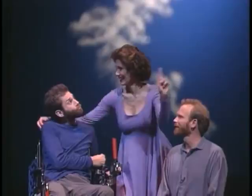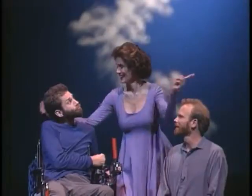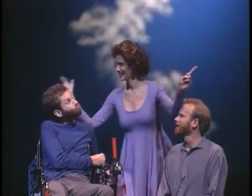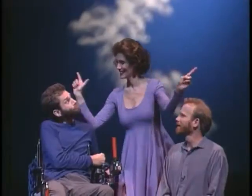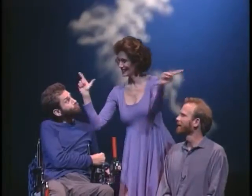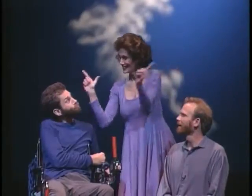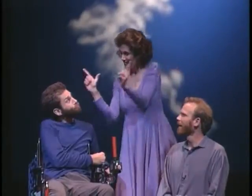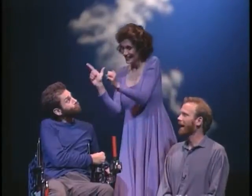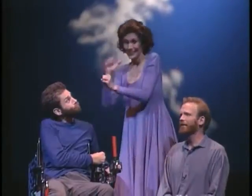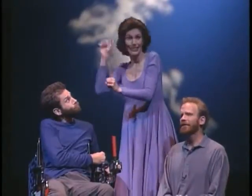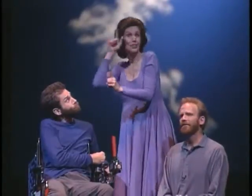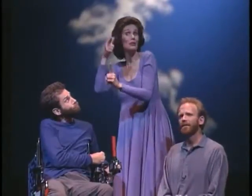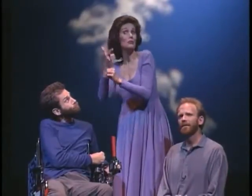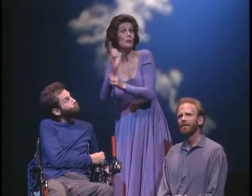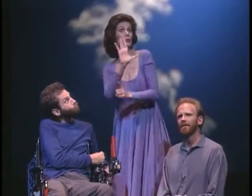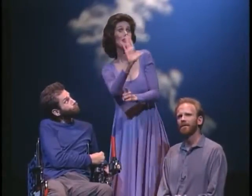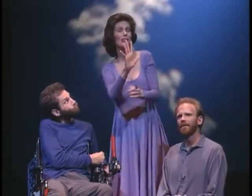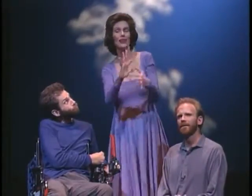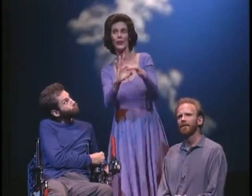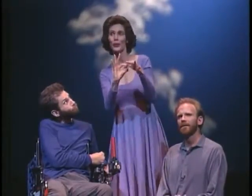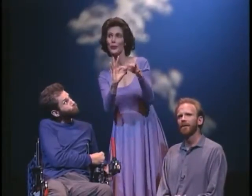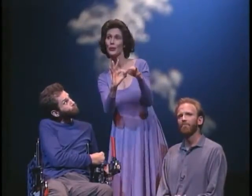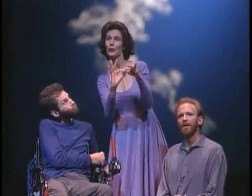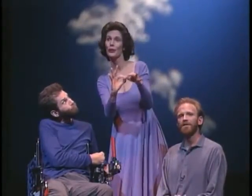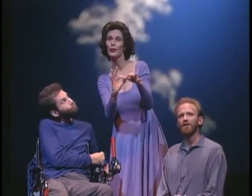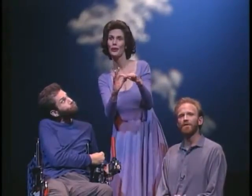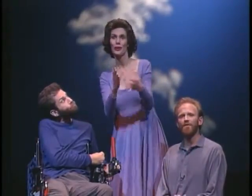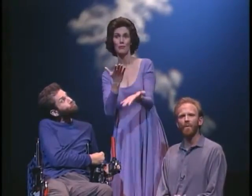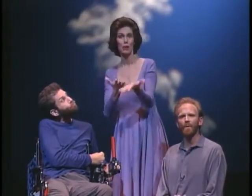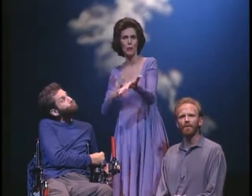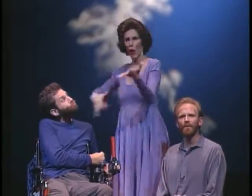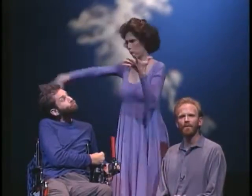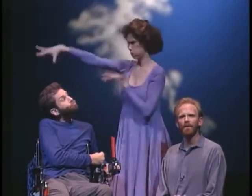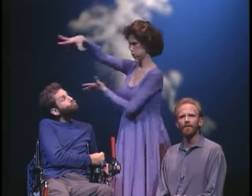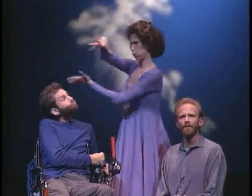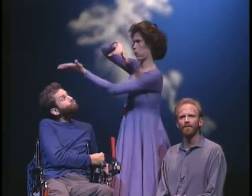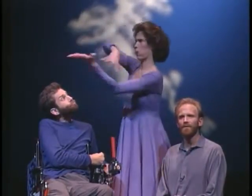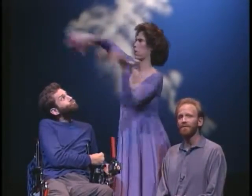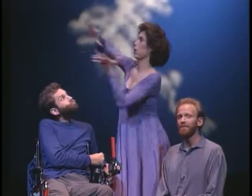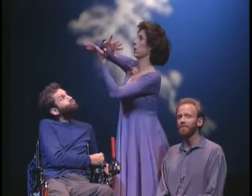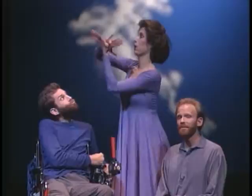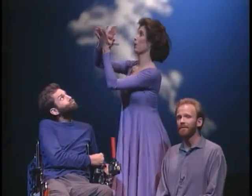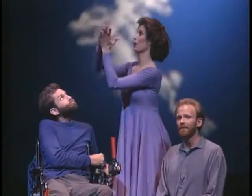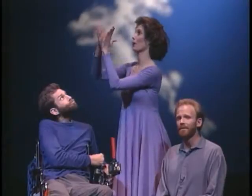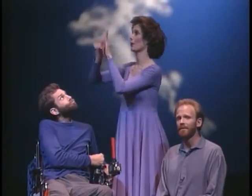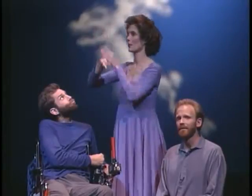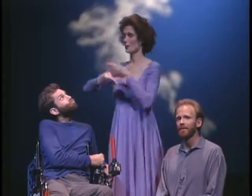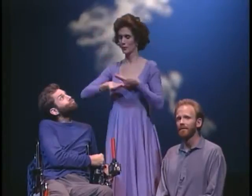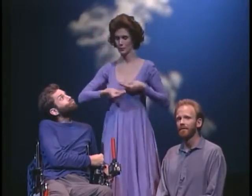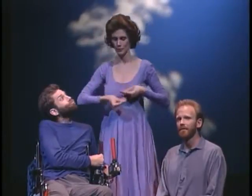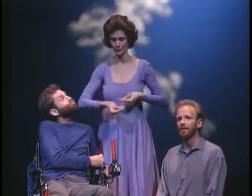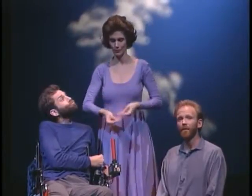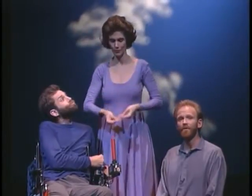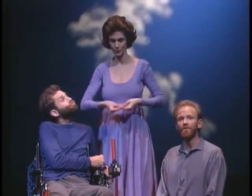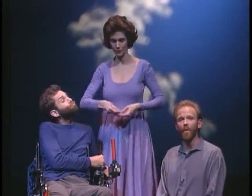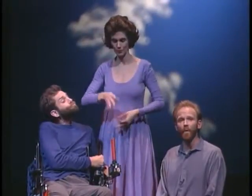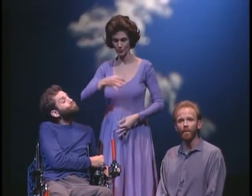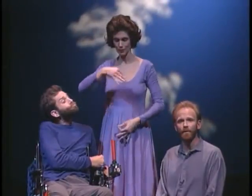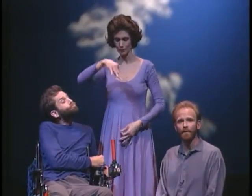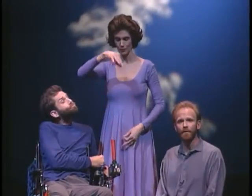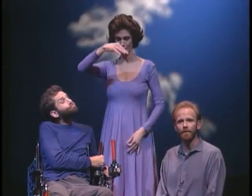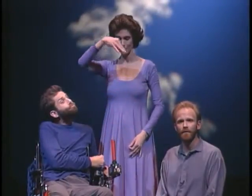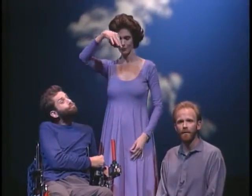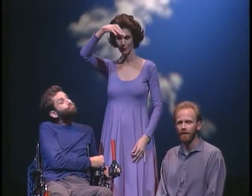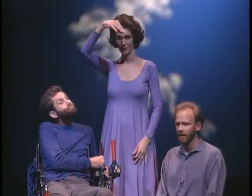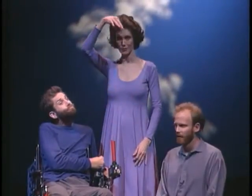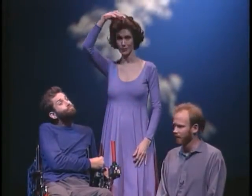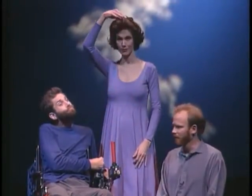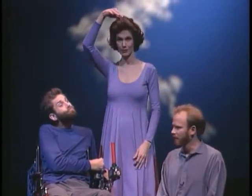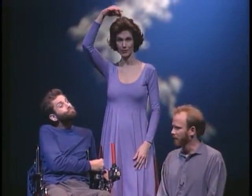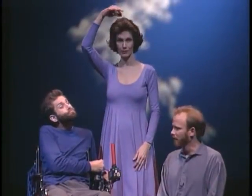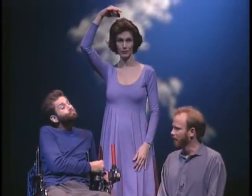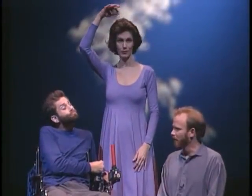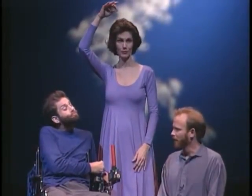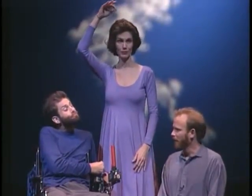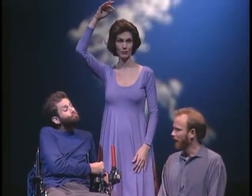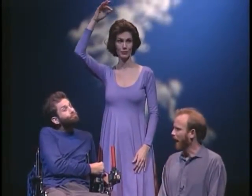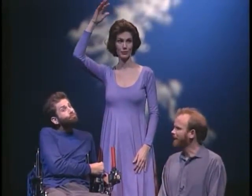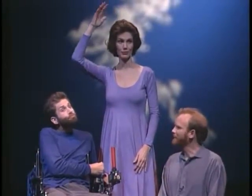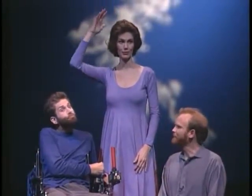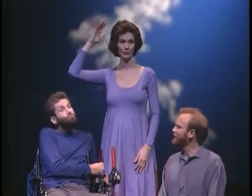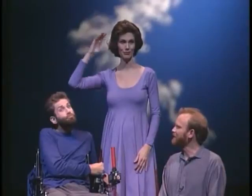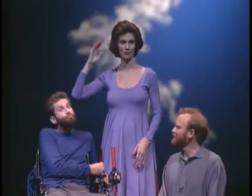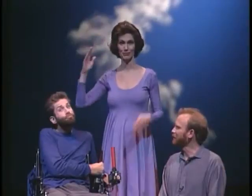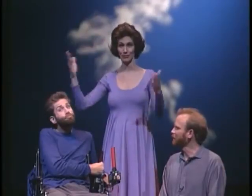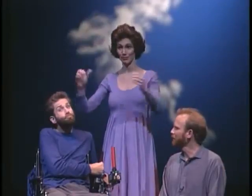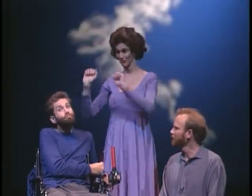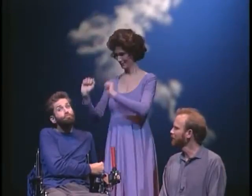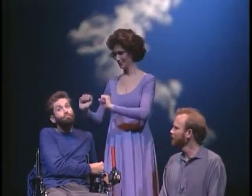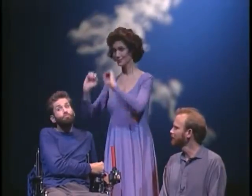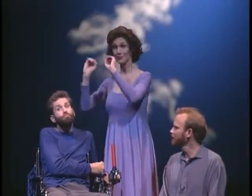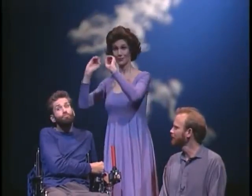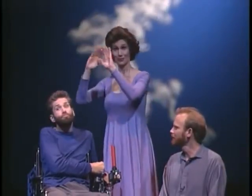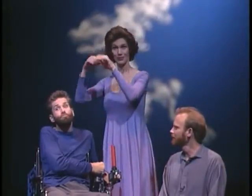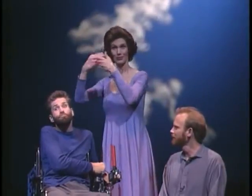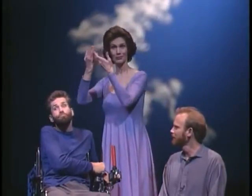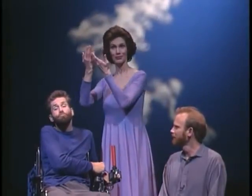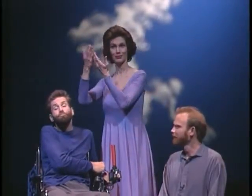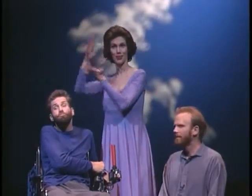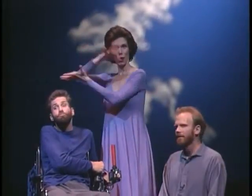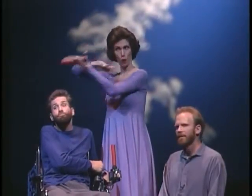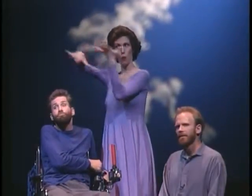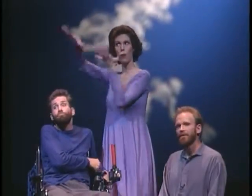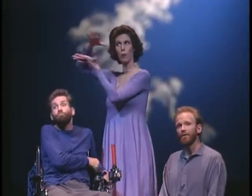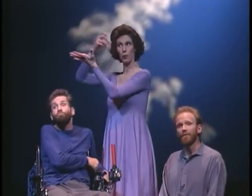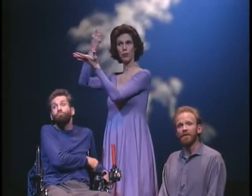as if embracing the storm was food for their souls I can teach you to read a